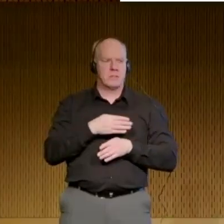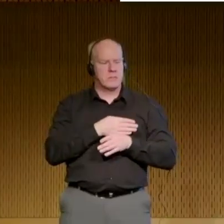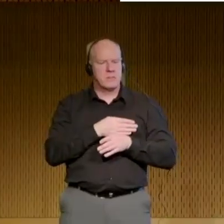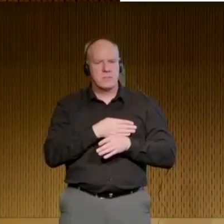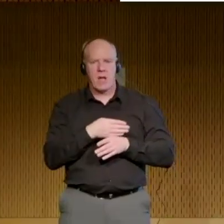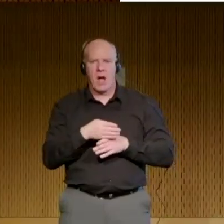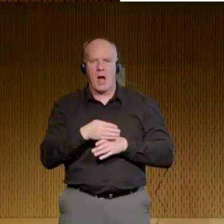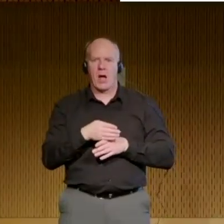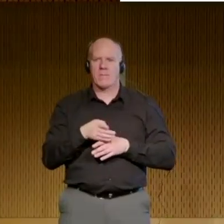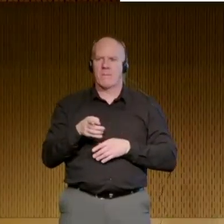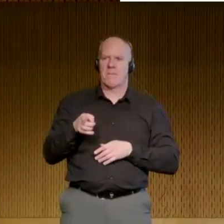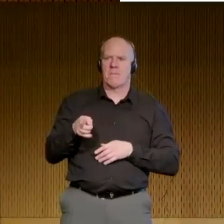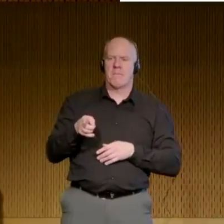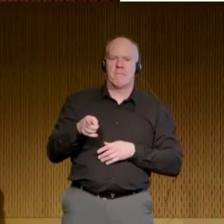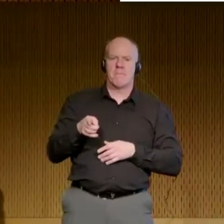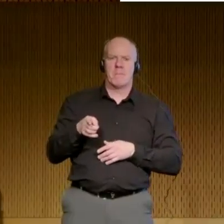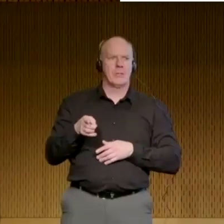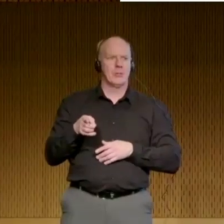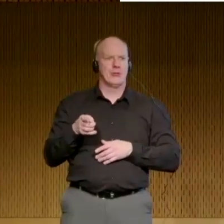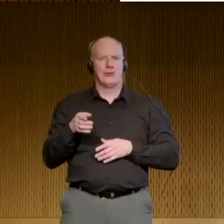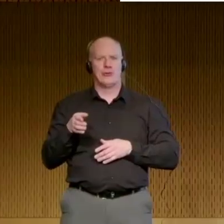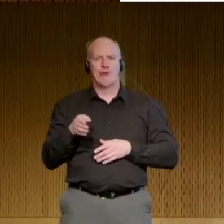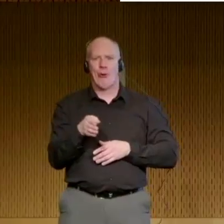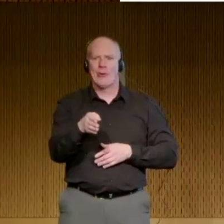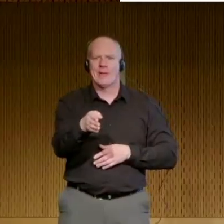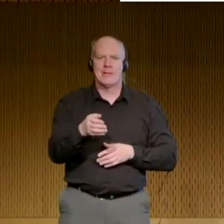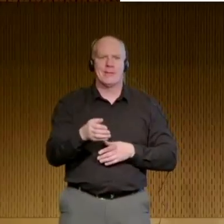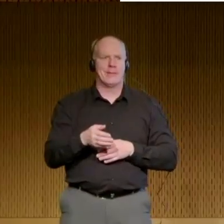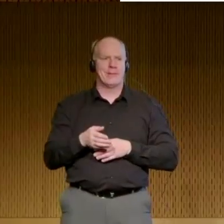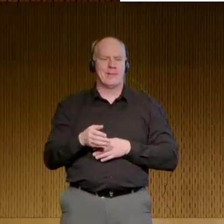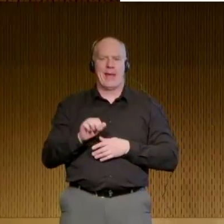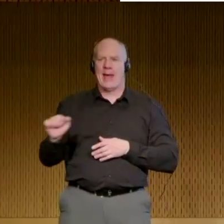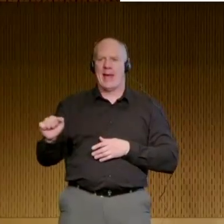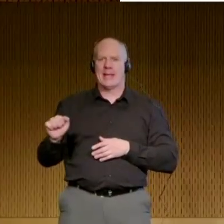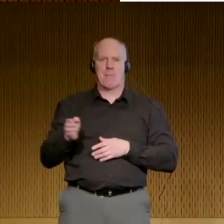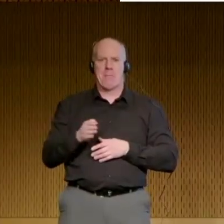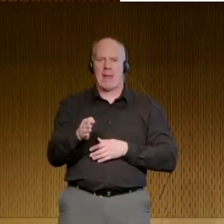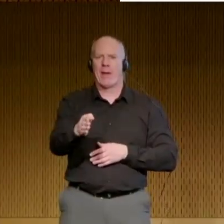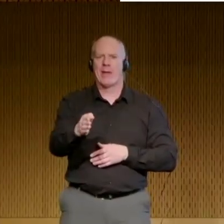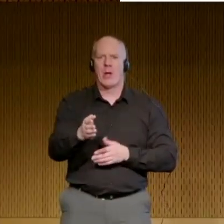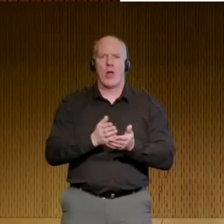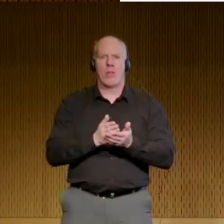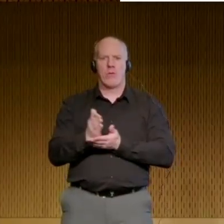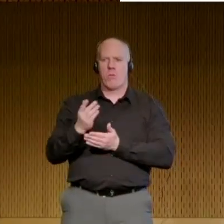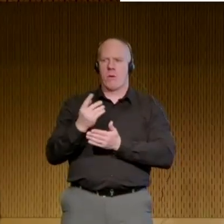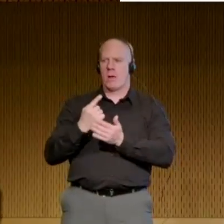of the journey, of the train, whatever you like, of his journey into autonomy.